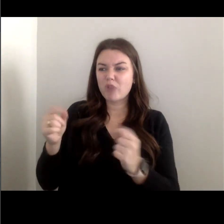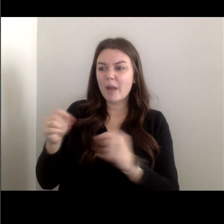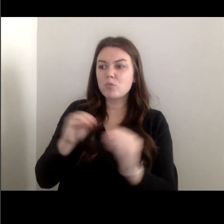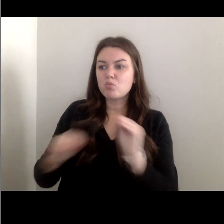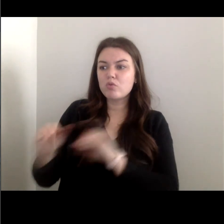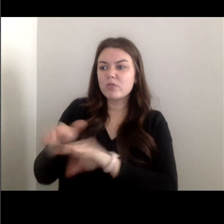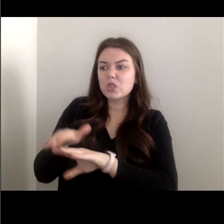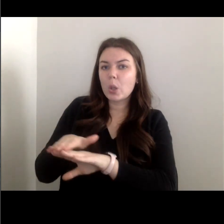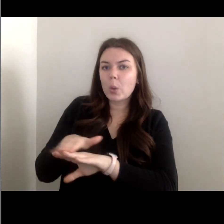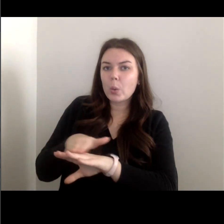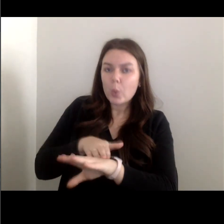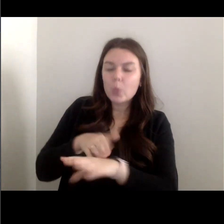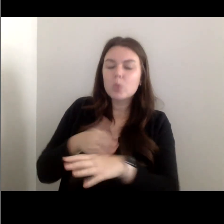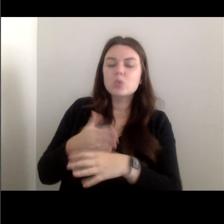So there's been some studies with that.